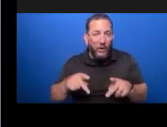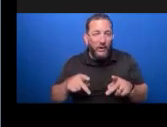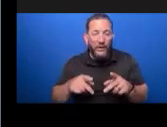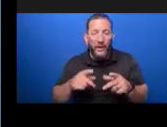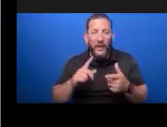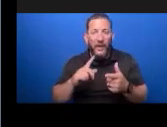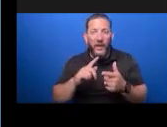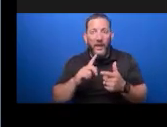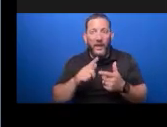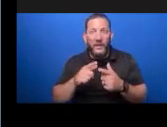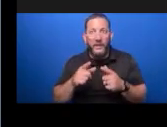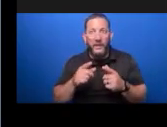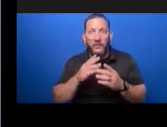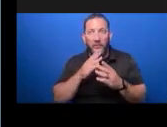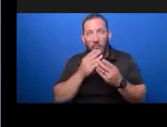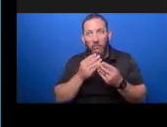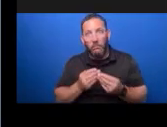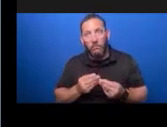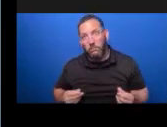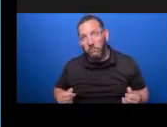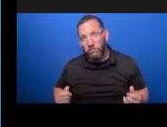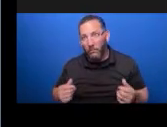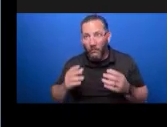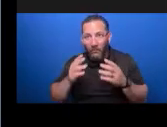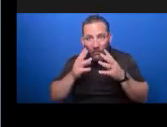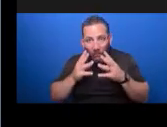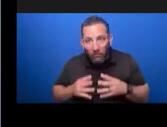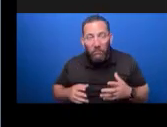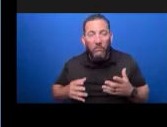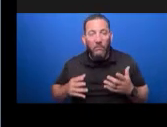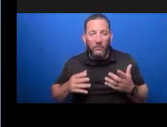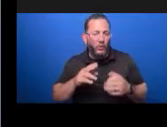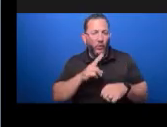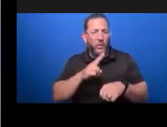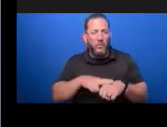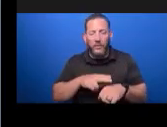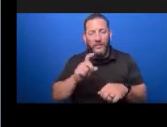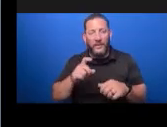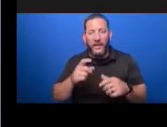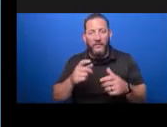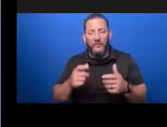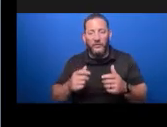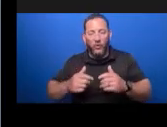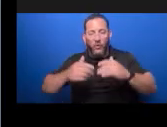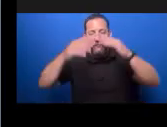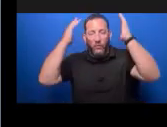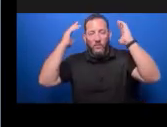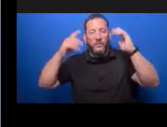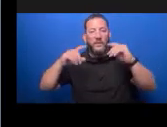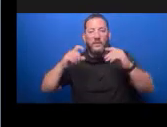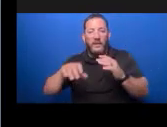that's normal. They've had it, and that's you need to get out of there. The child is not looking for attention. The